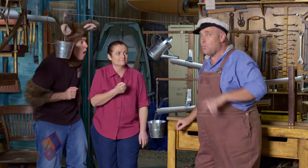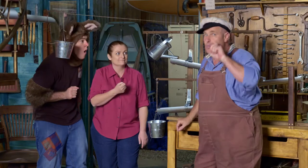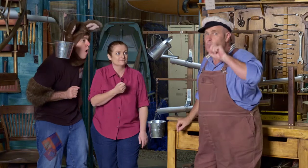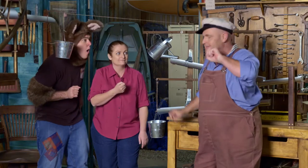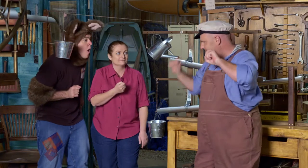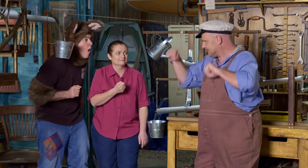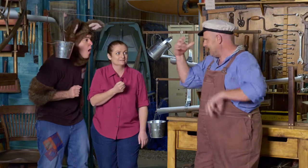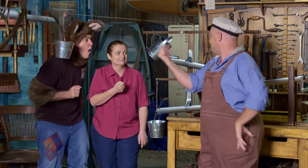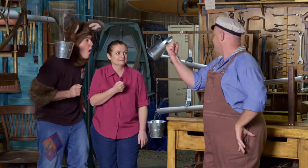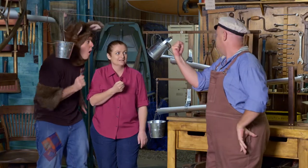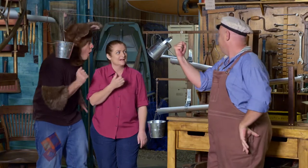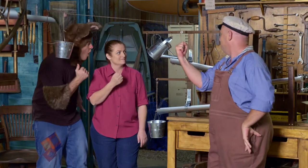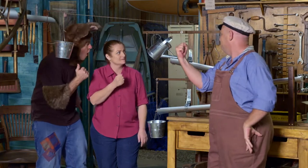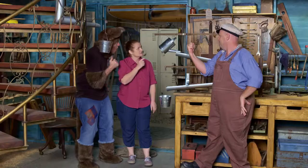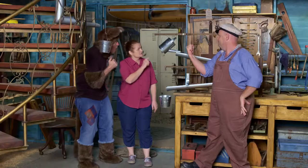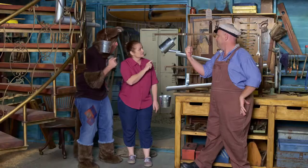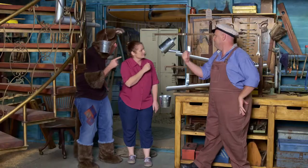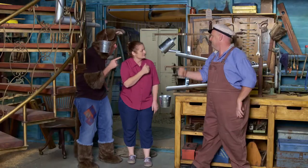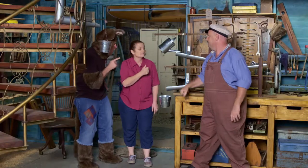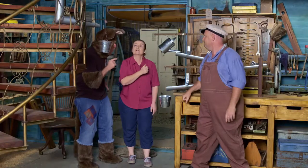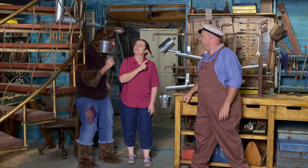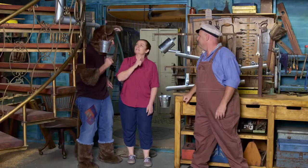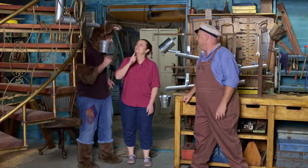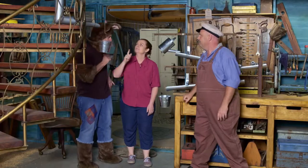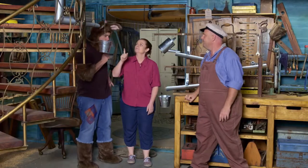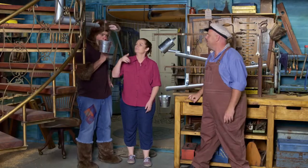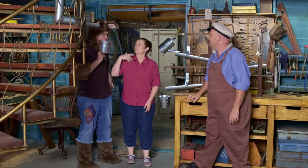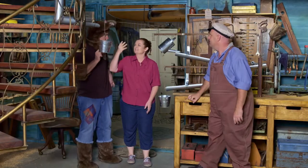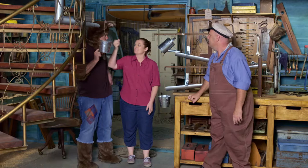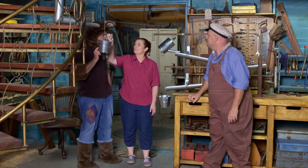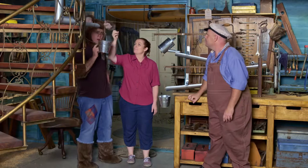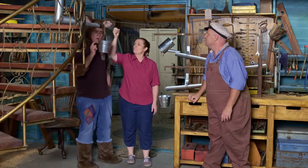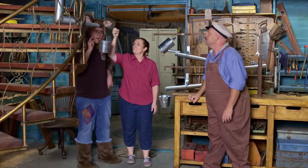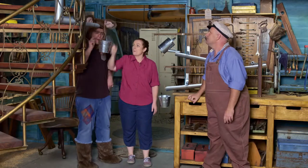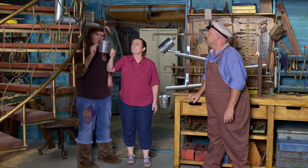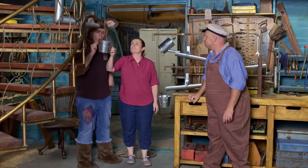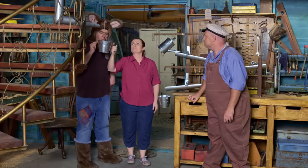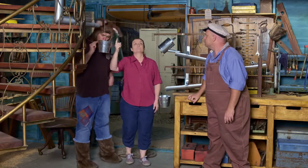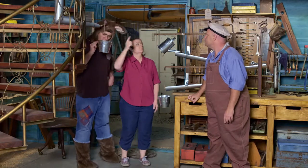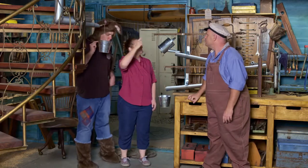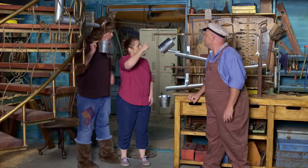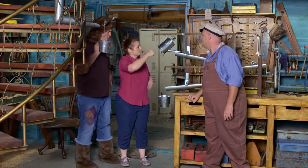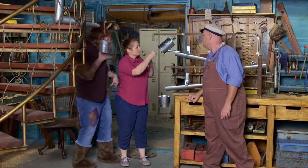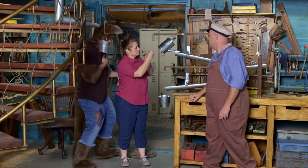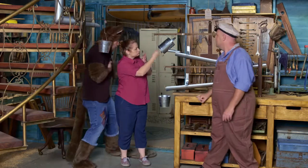Water? Yes, I do! Right, now, well, something would fall into this bucket. That would pull the watering can,